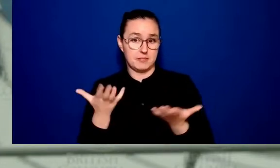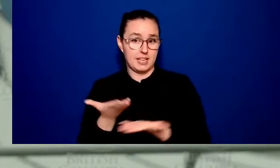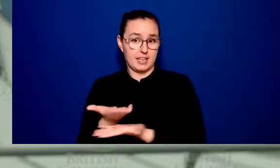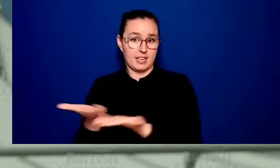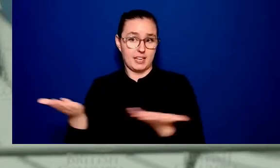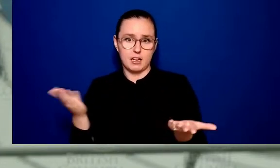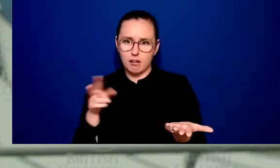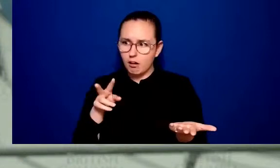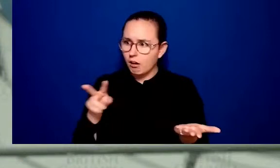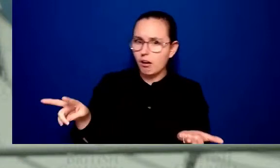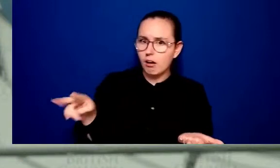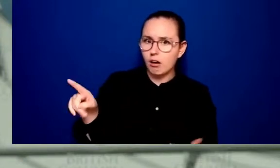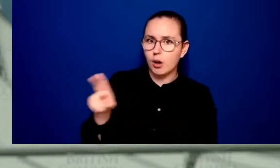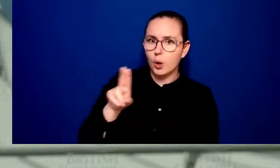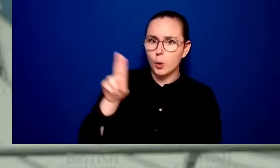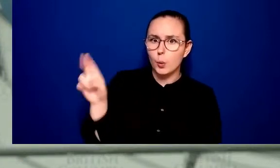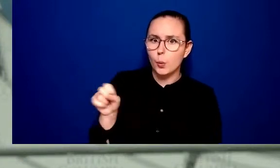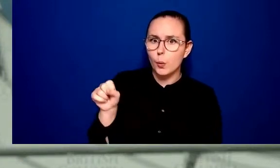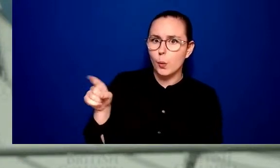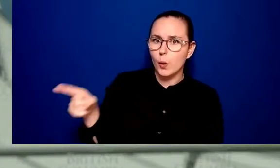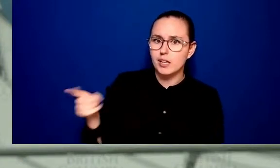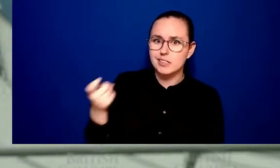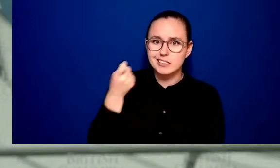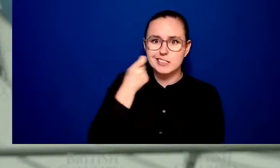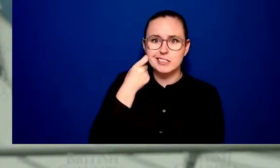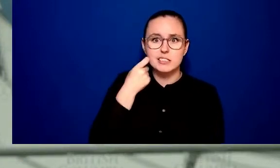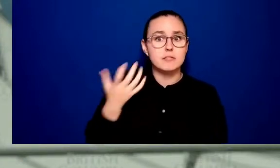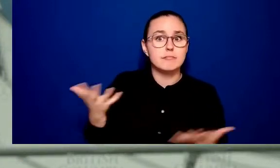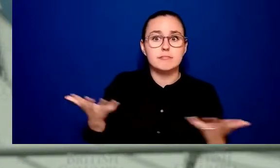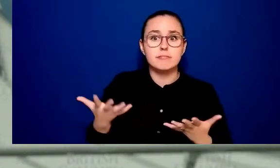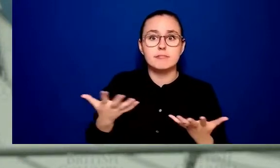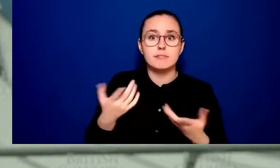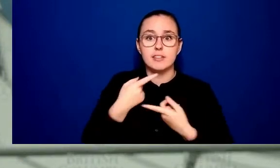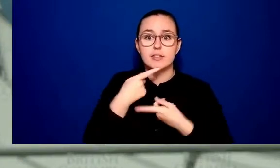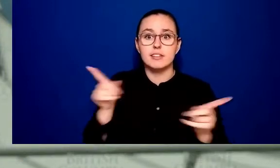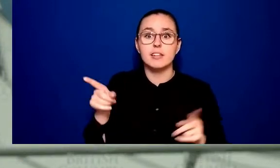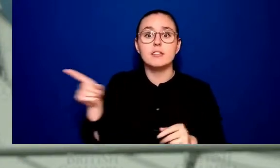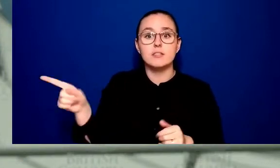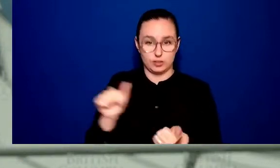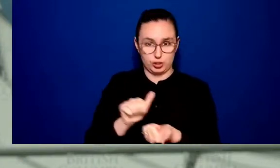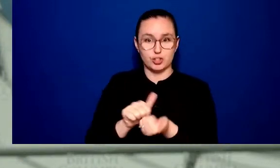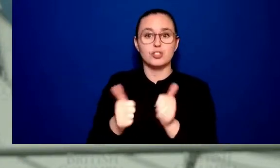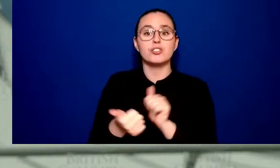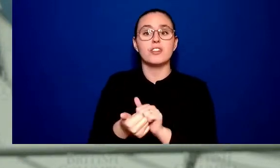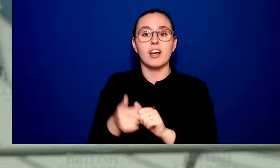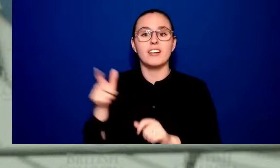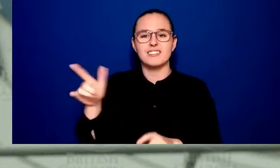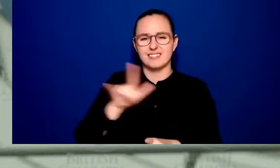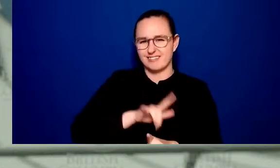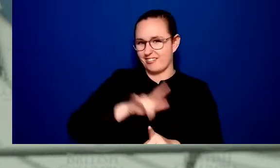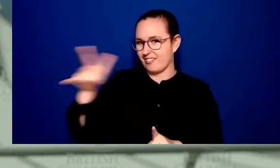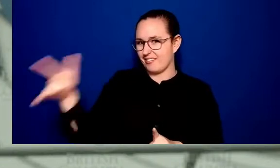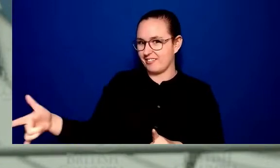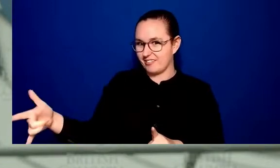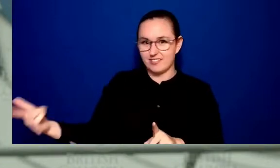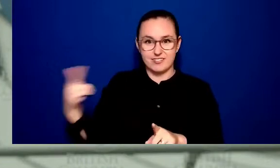S, has recently announced some changes to their upcoming requirements for travel to the U. S And they have recognized